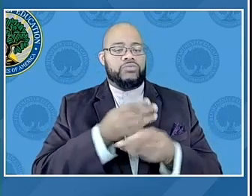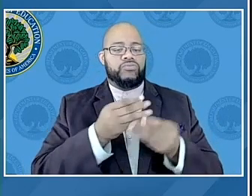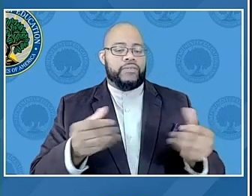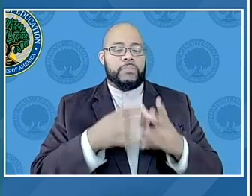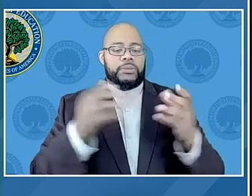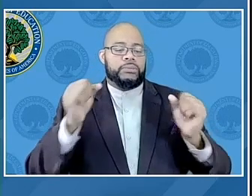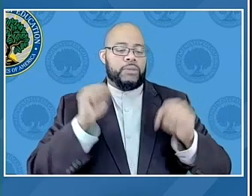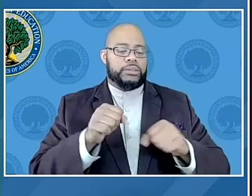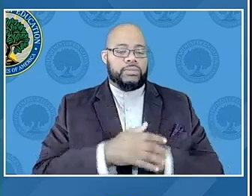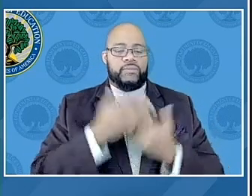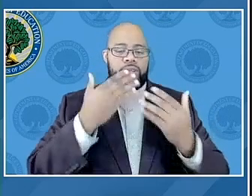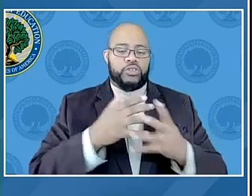Thank you so much for doing all your work.